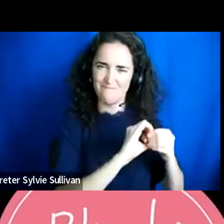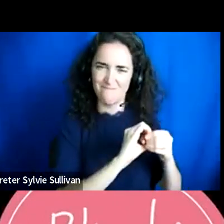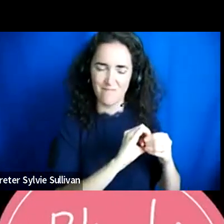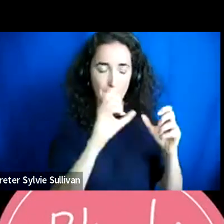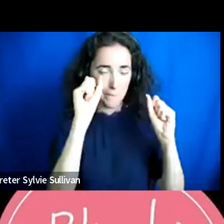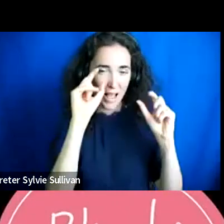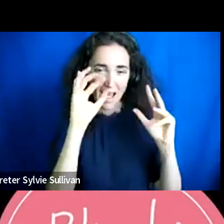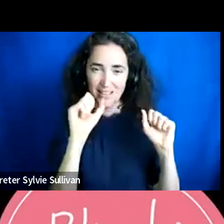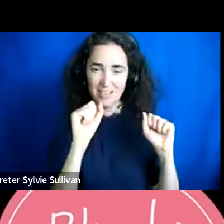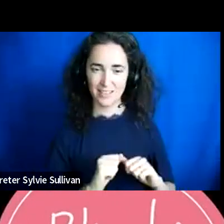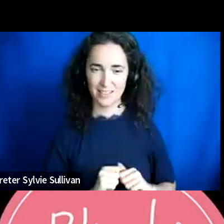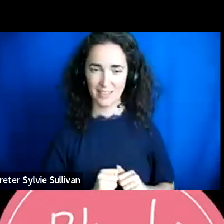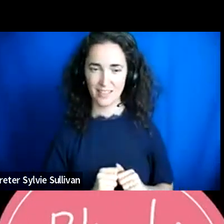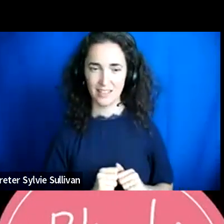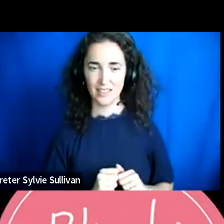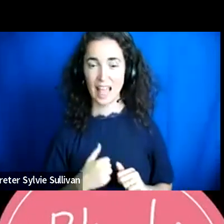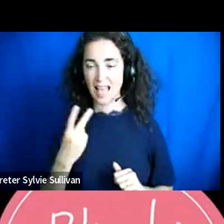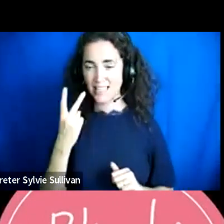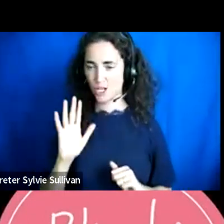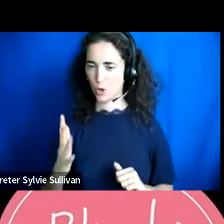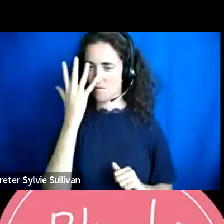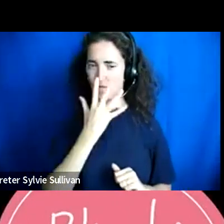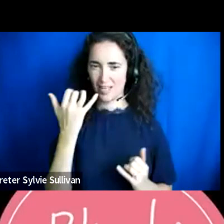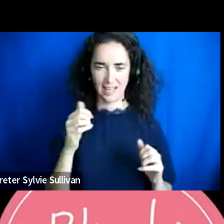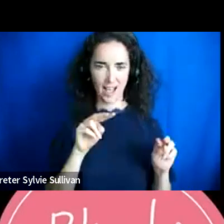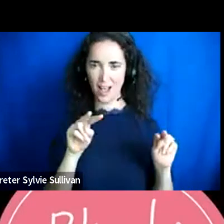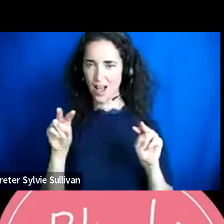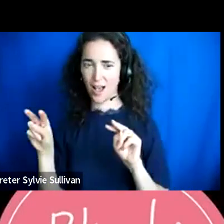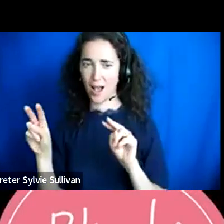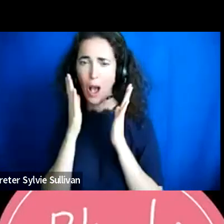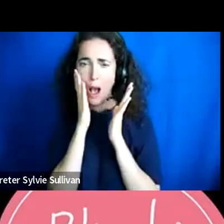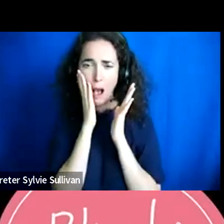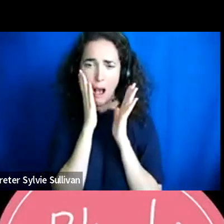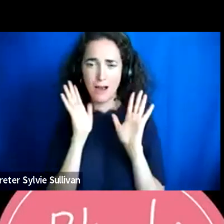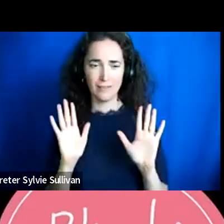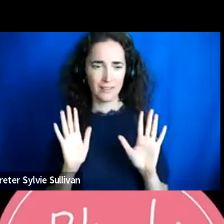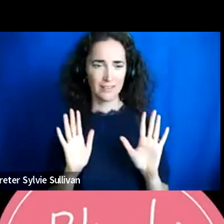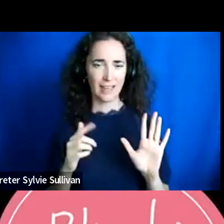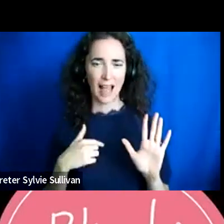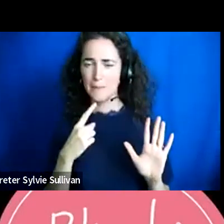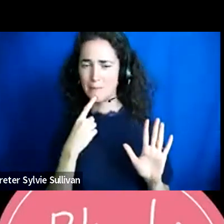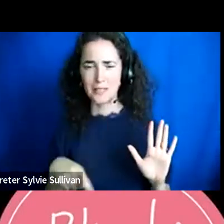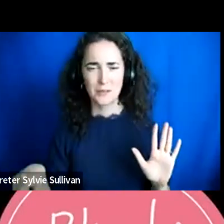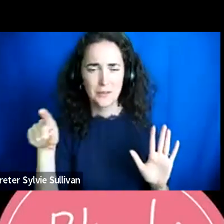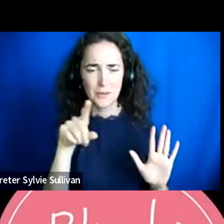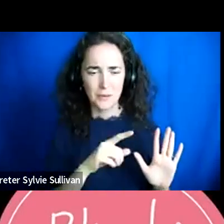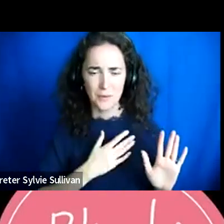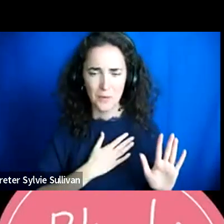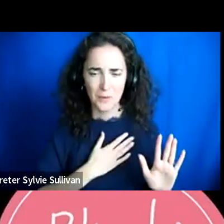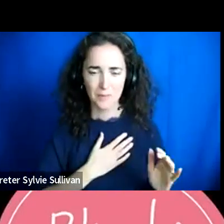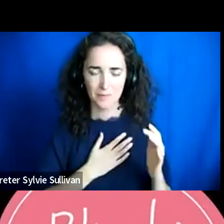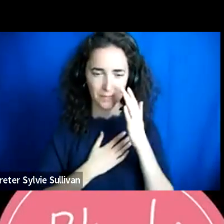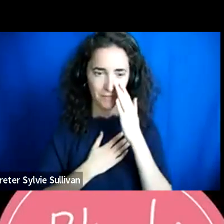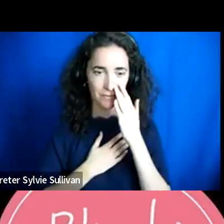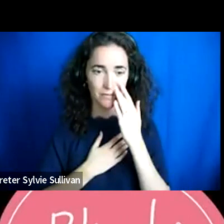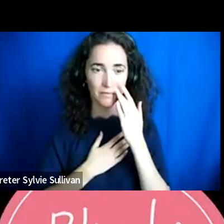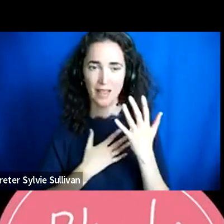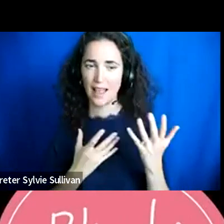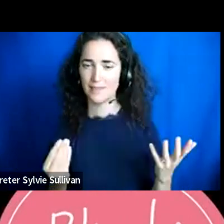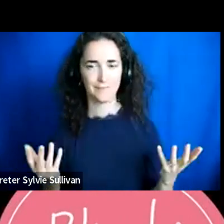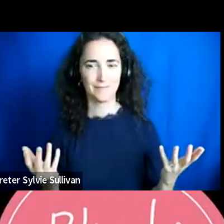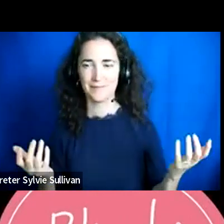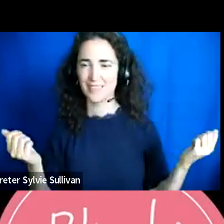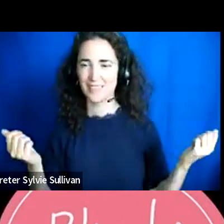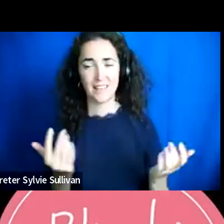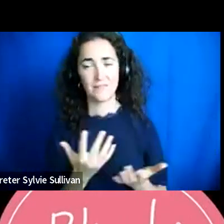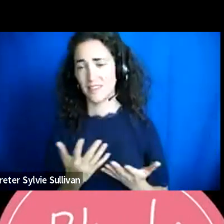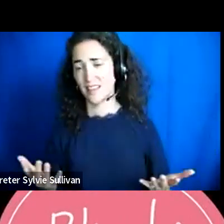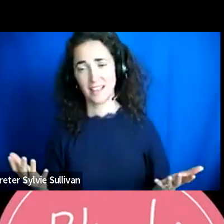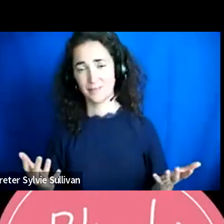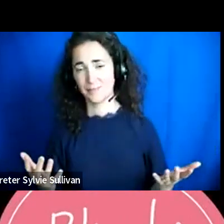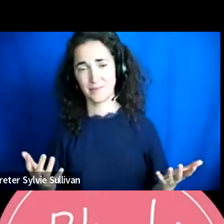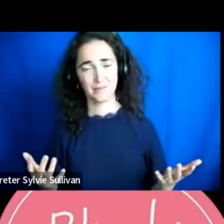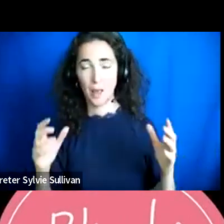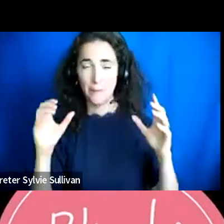Like i'm looking at their faces right now making it all i'm miss, you guys and can I mean just everything was Oh, amazing.